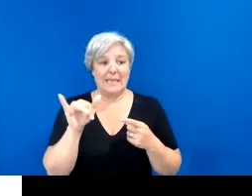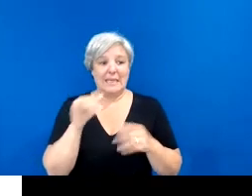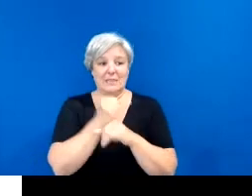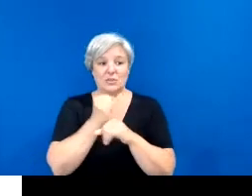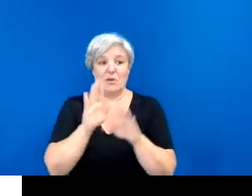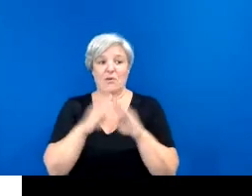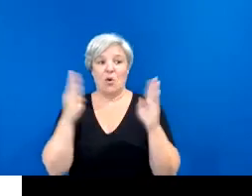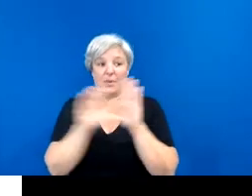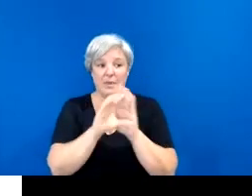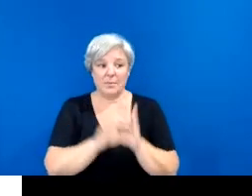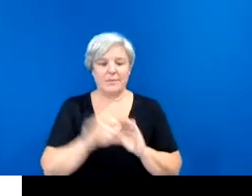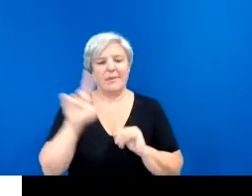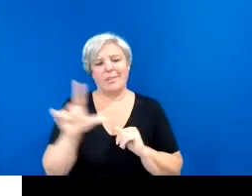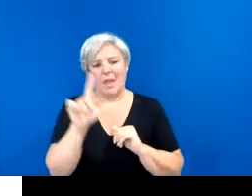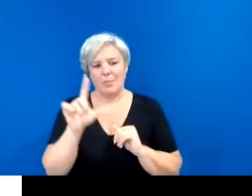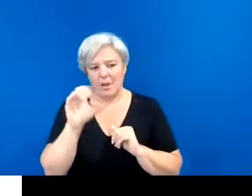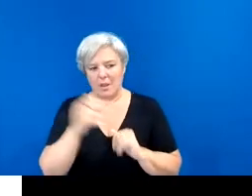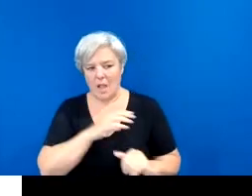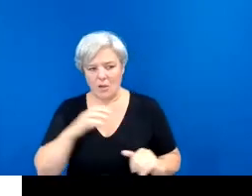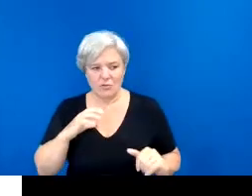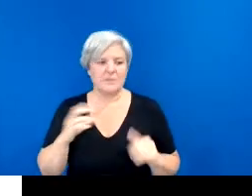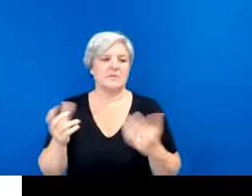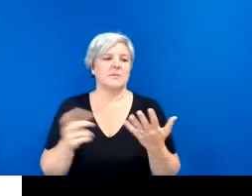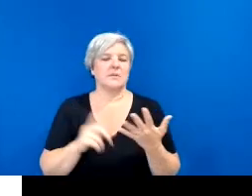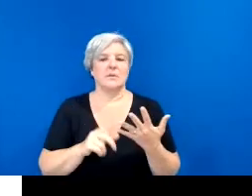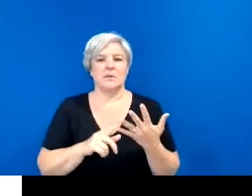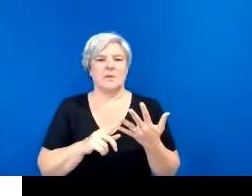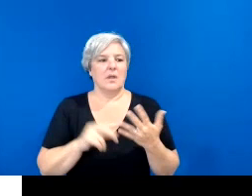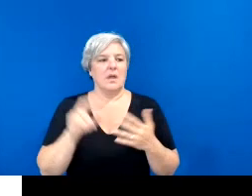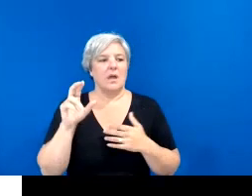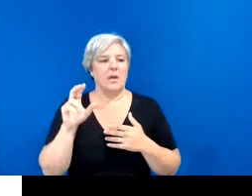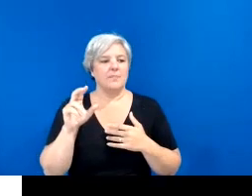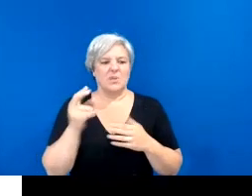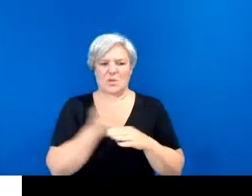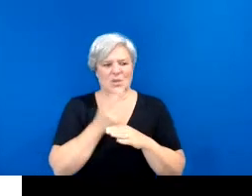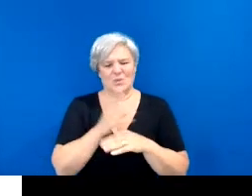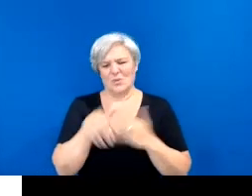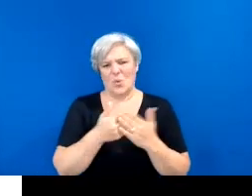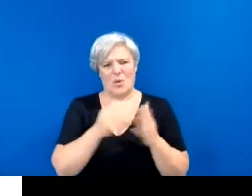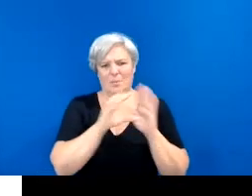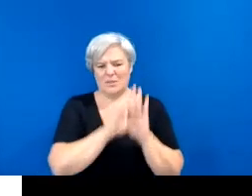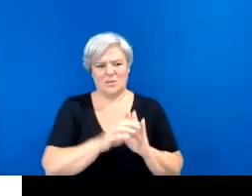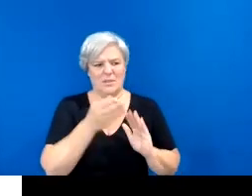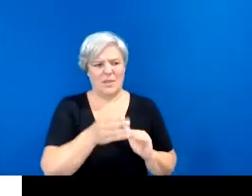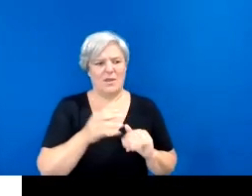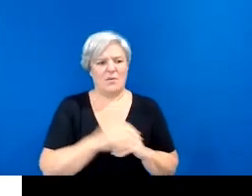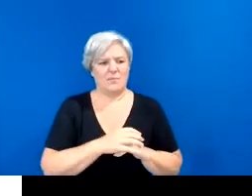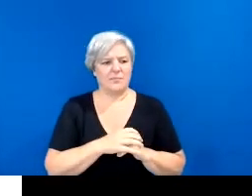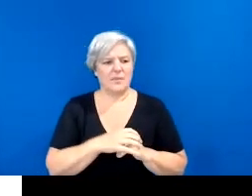Congress has a ton of images that you can use from its archives as well. And also, Creative Commons has its own image search